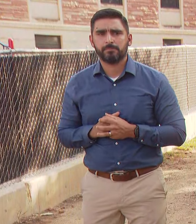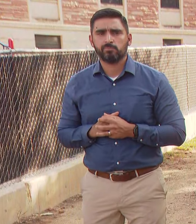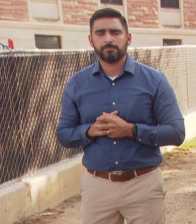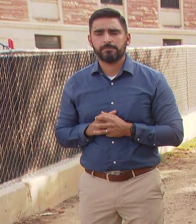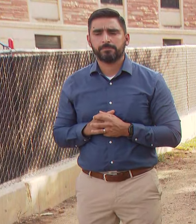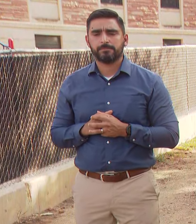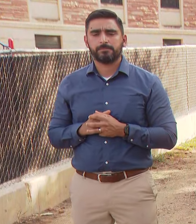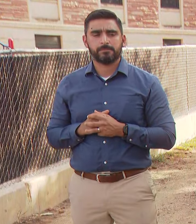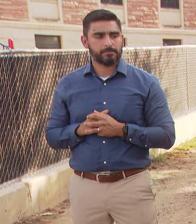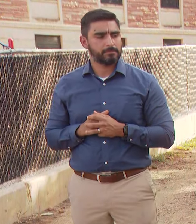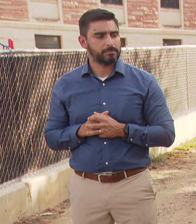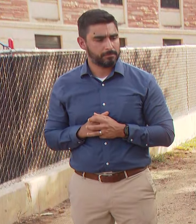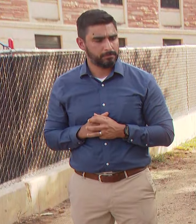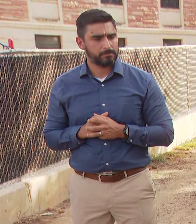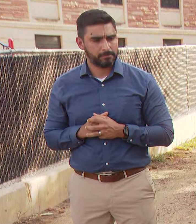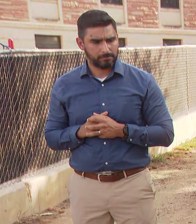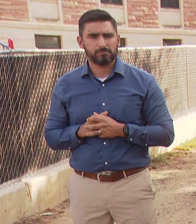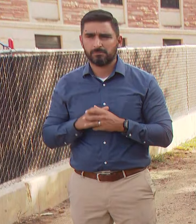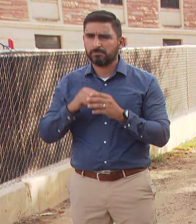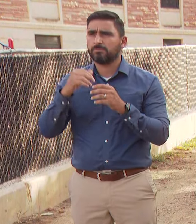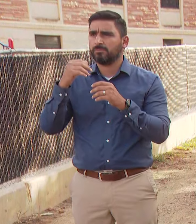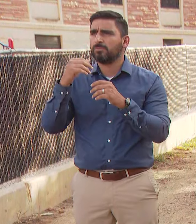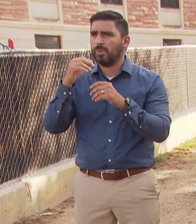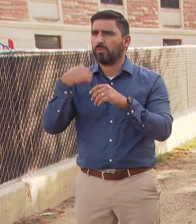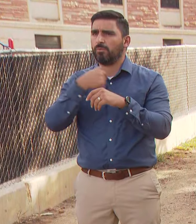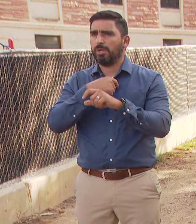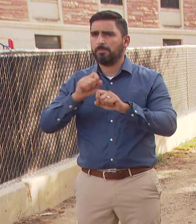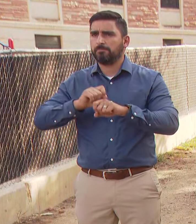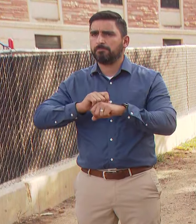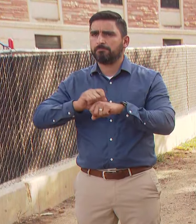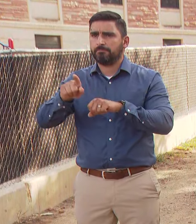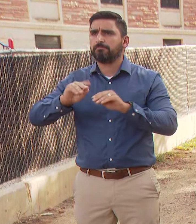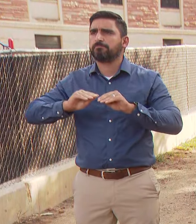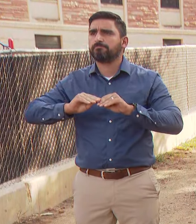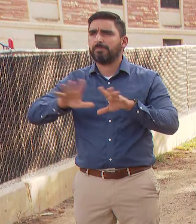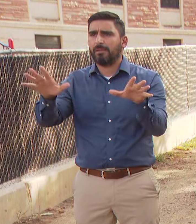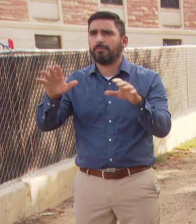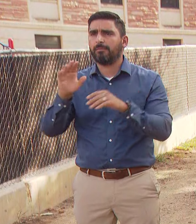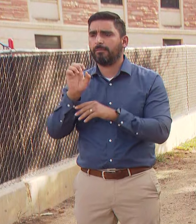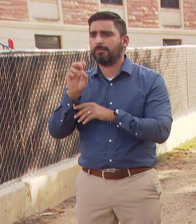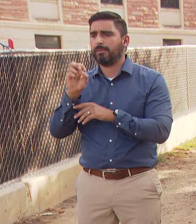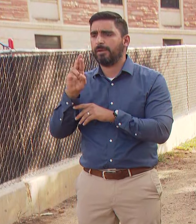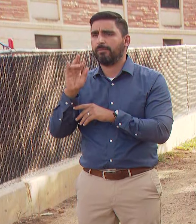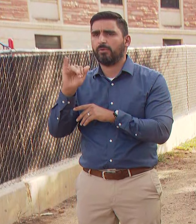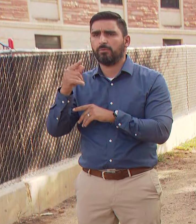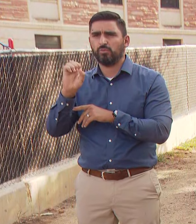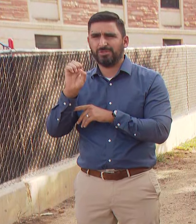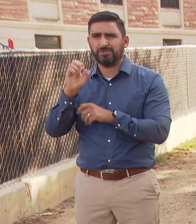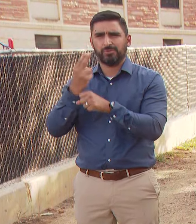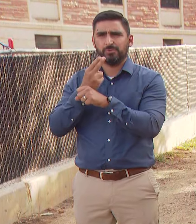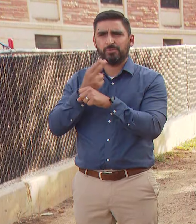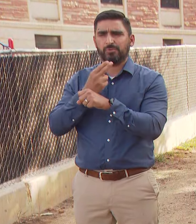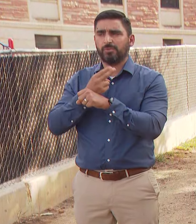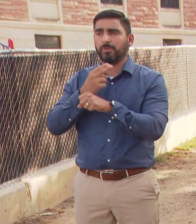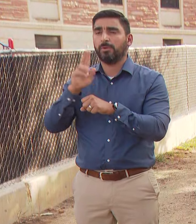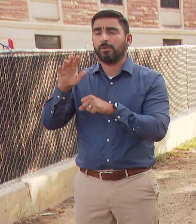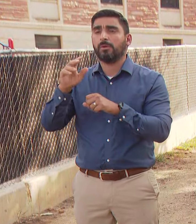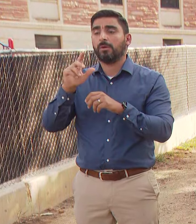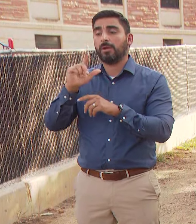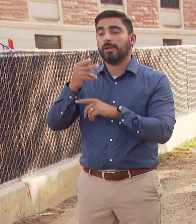Uh Also we sent out a message earlier uh through ever bridge evacuating people basically west of Lake Shore.